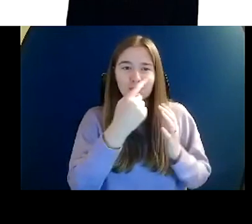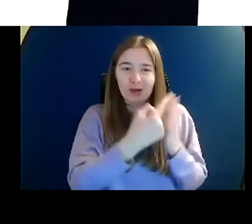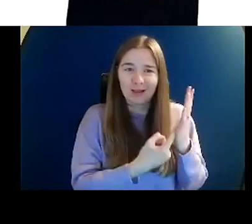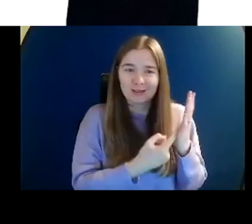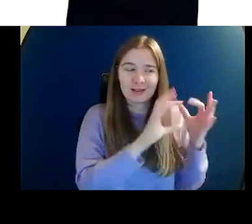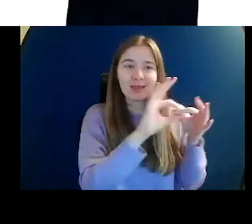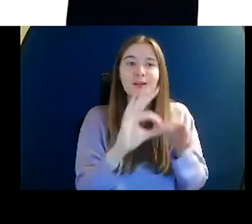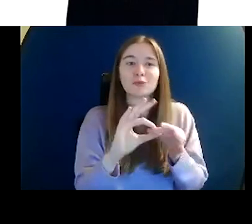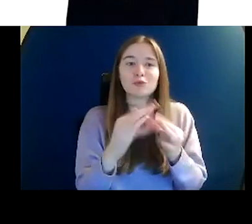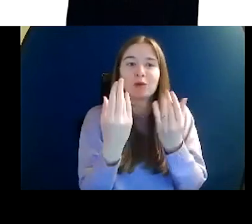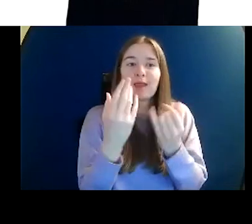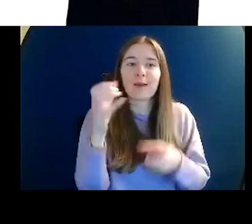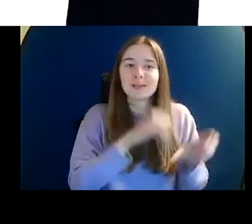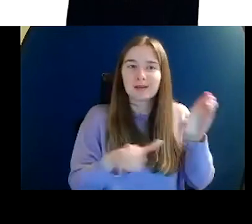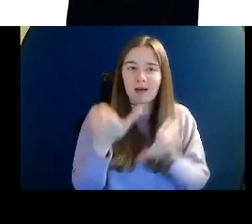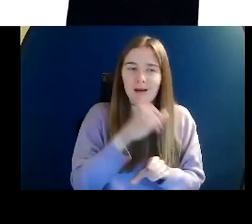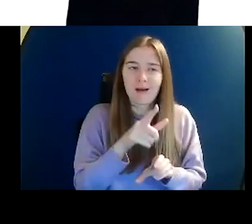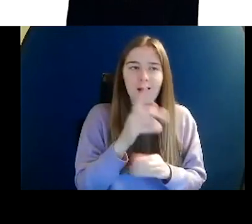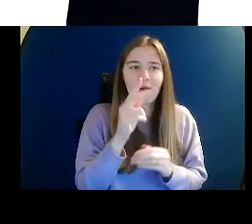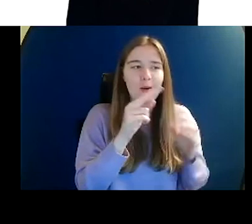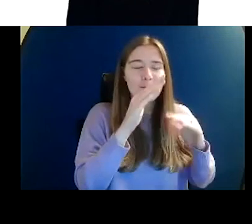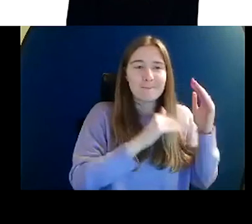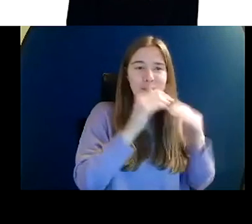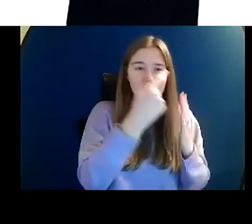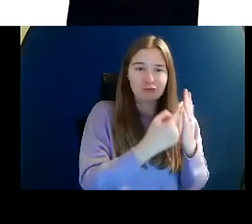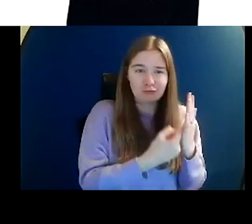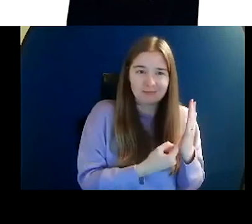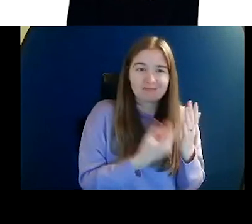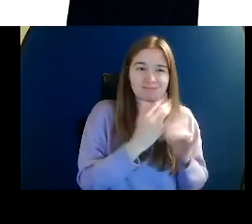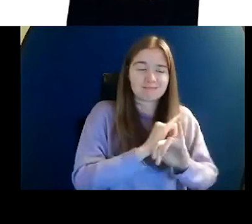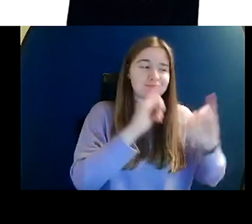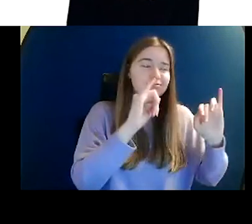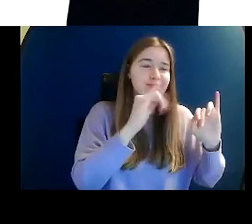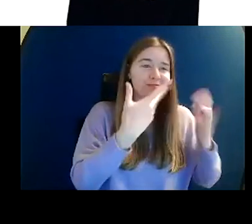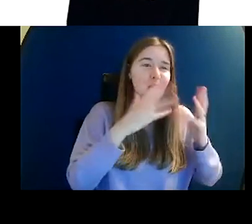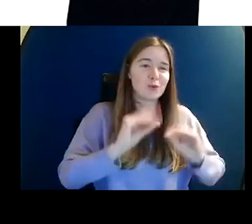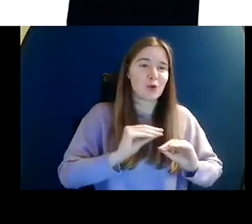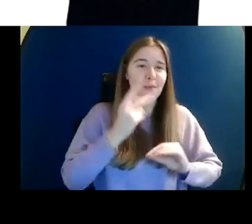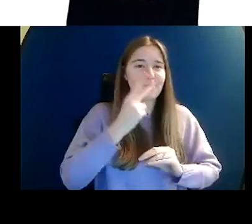because our building regulations are atrocious, and I'll stop there. I probably spoke too much, and I'm probably gonna fall asleep